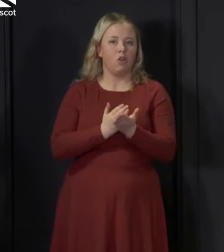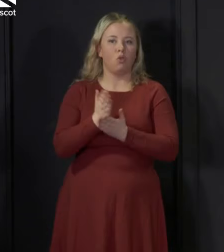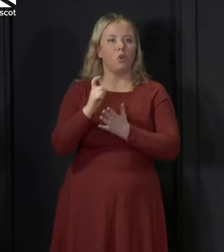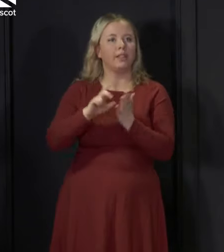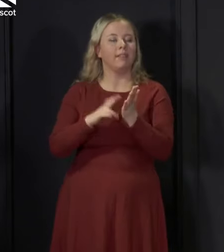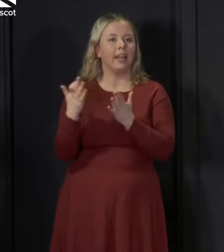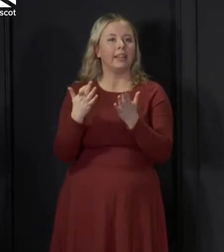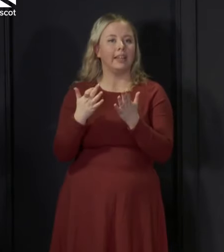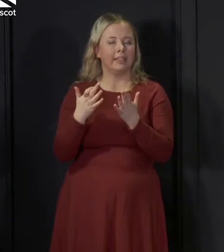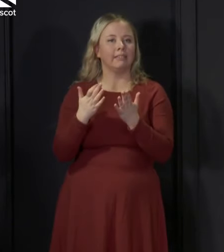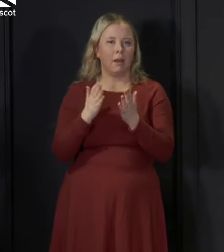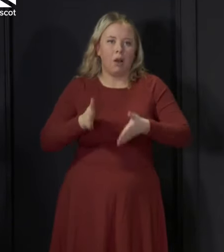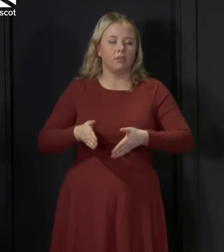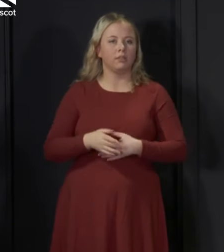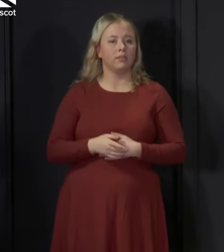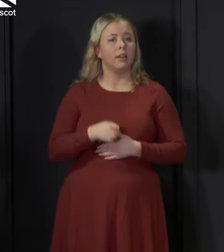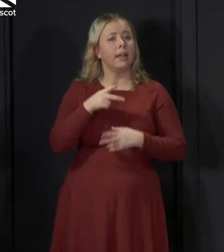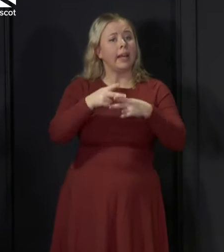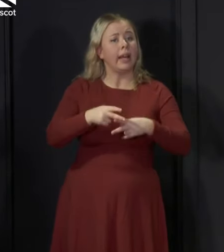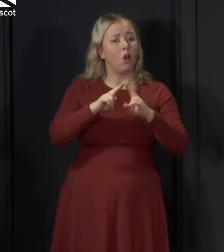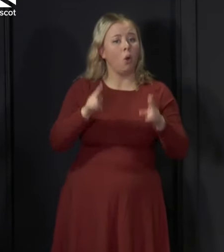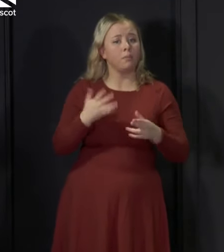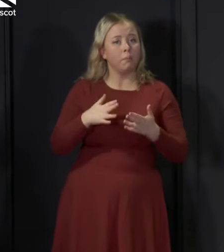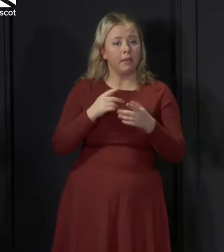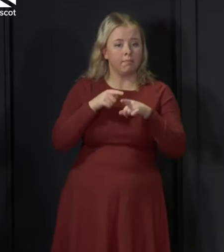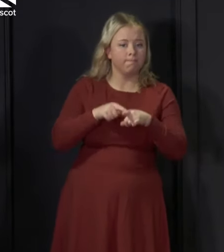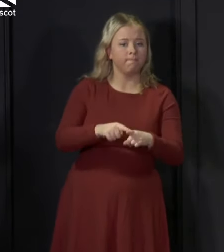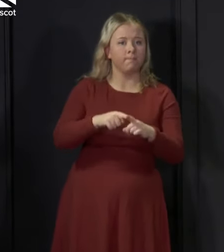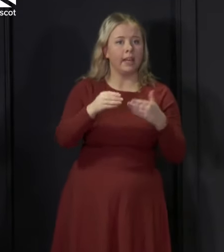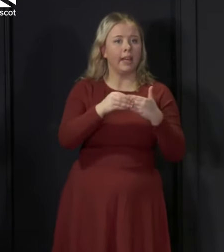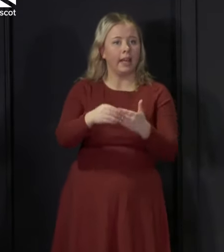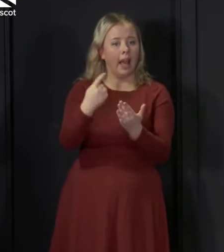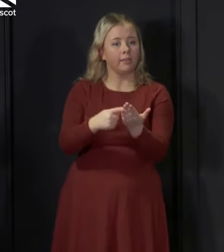Care homes have had strict guidance to follow since 13 March. And it is incumbent all care